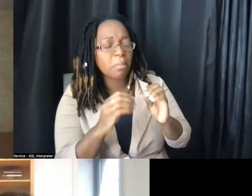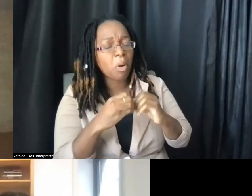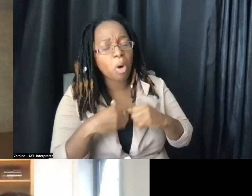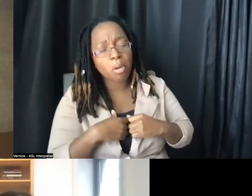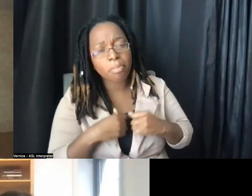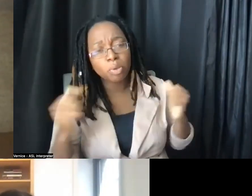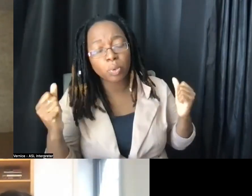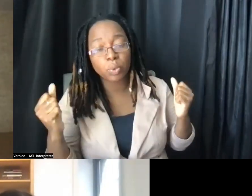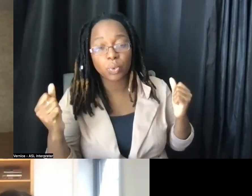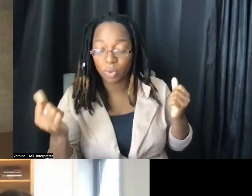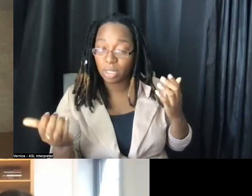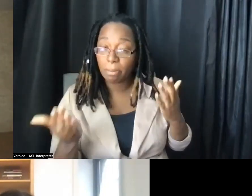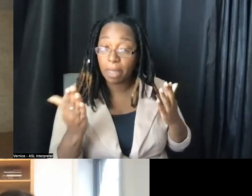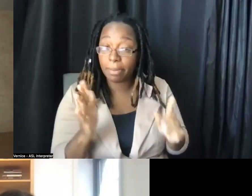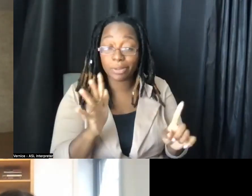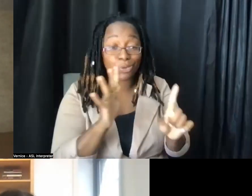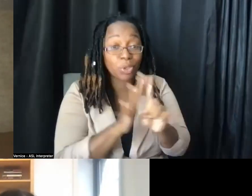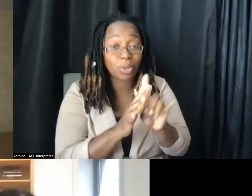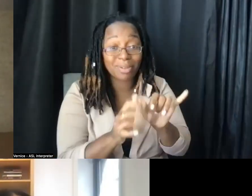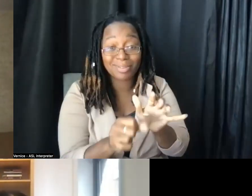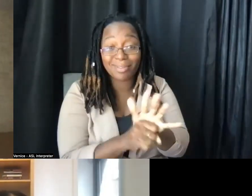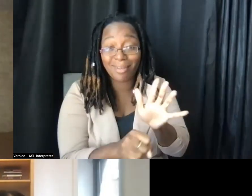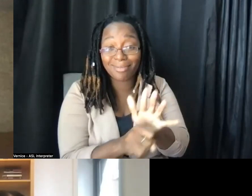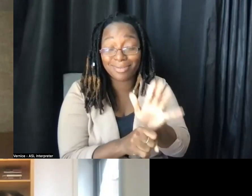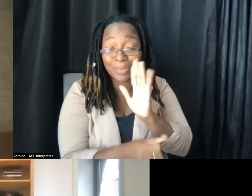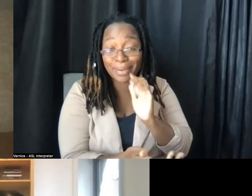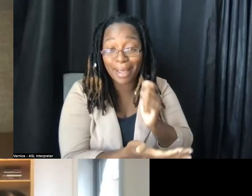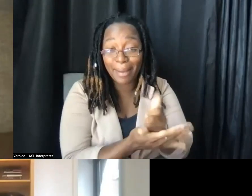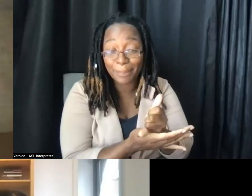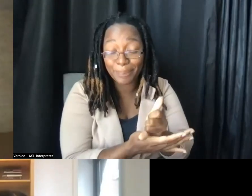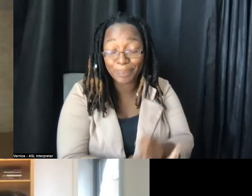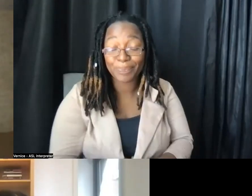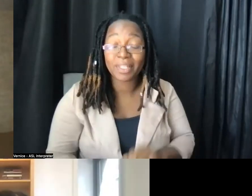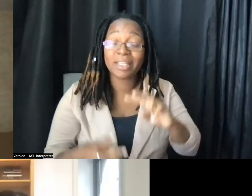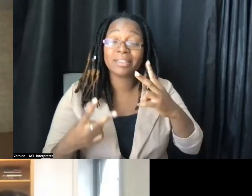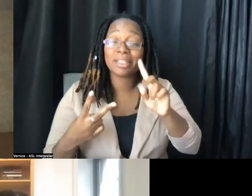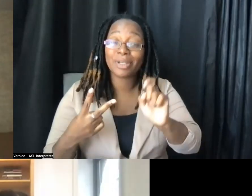remembering people are connected and authenticity is a way of showing up. This next question is